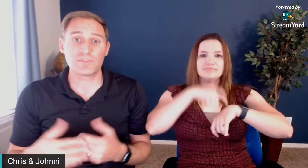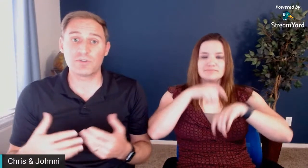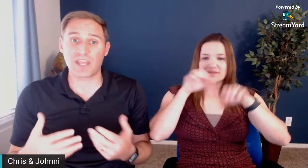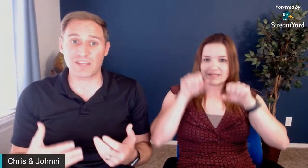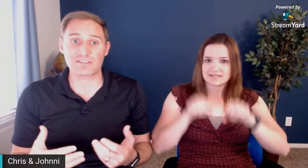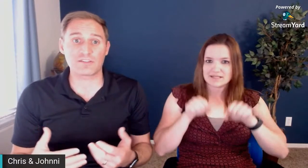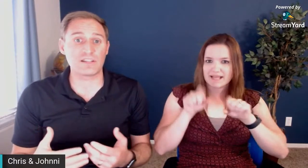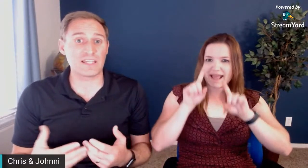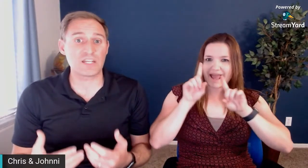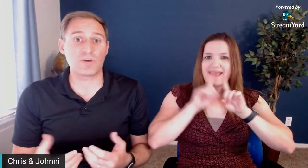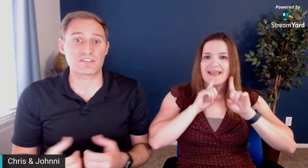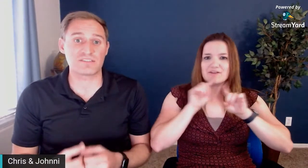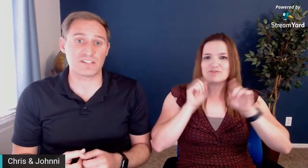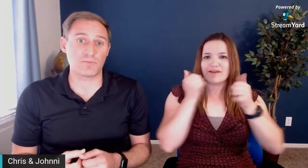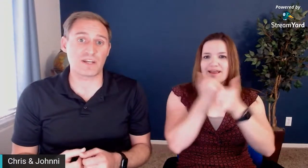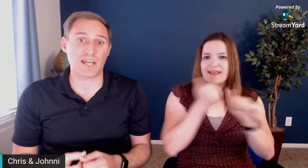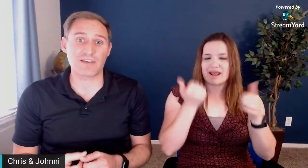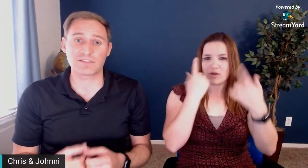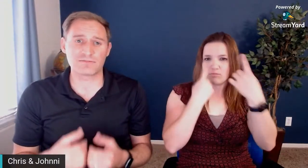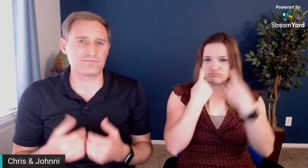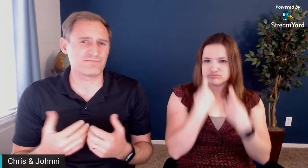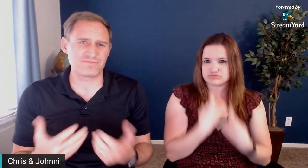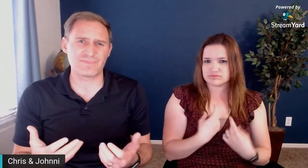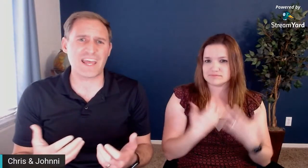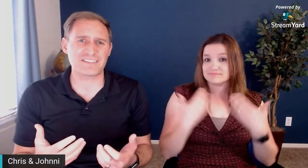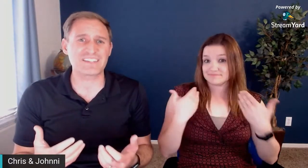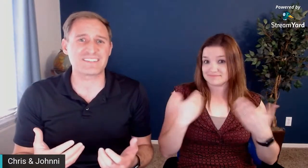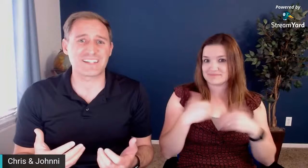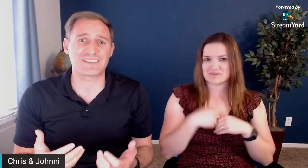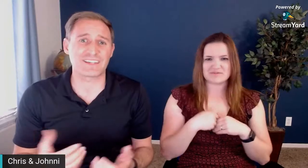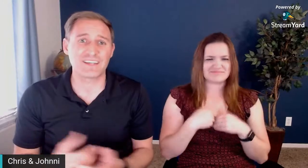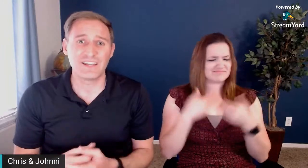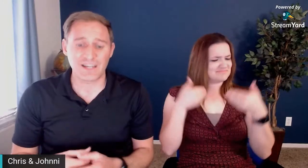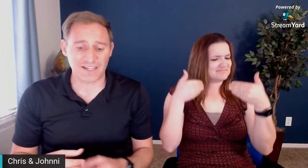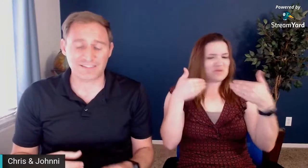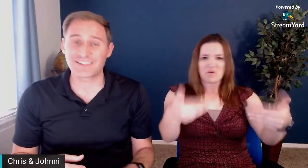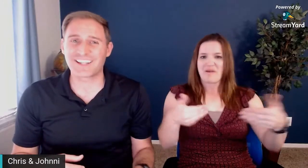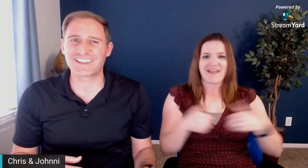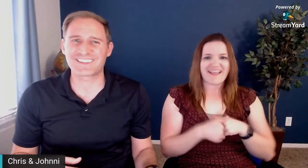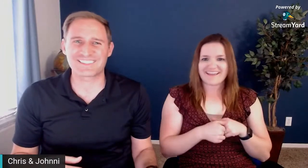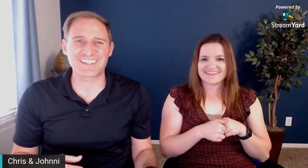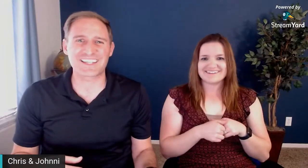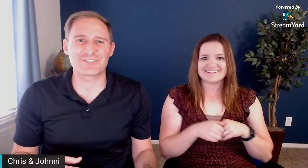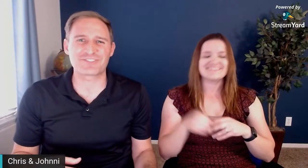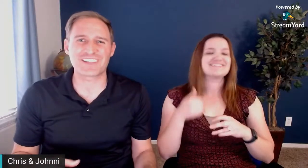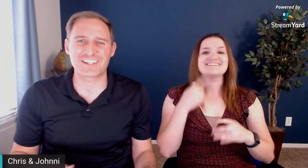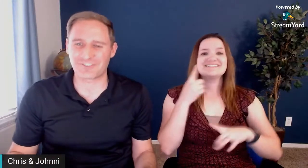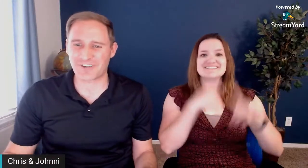to answer any questions that you might have so ask us anything sign sign language related or not